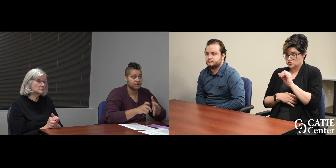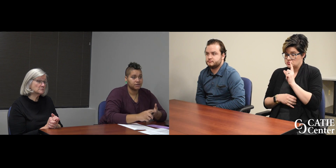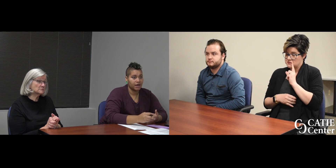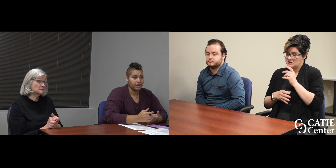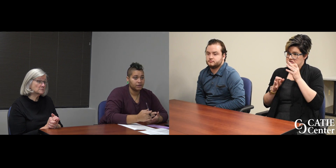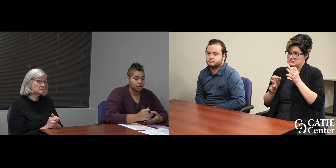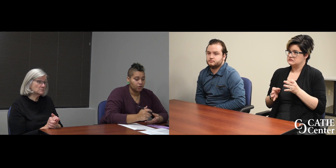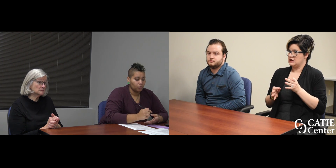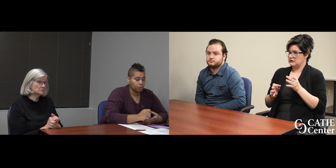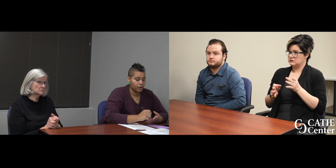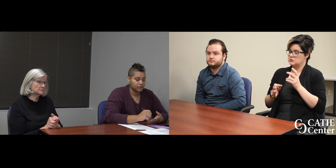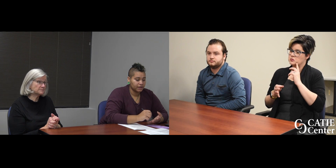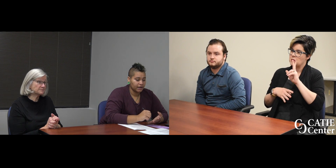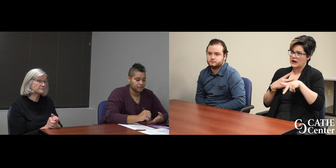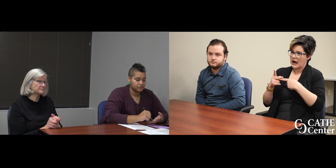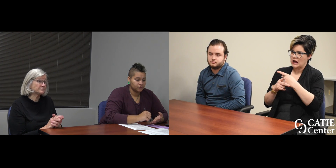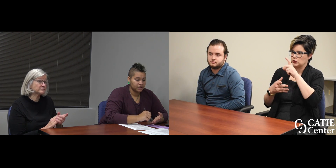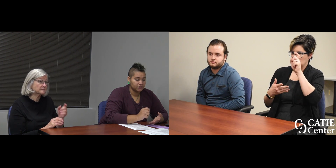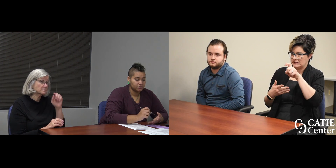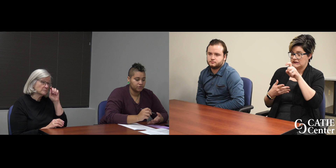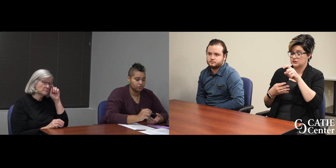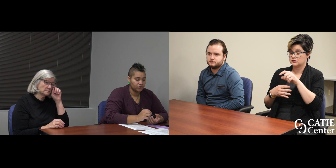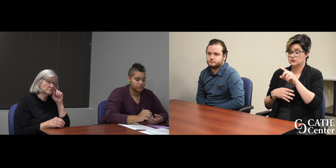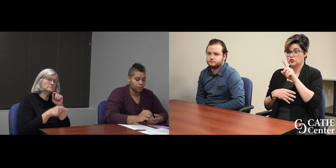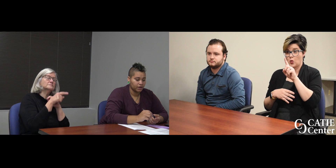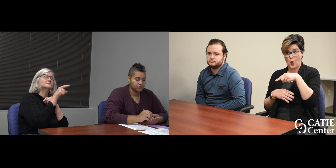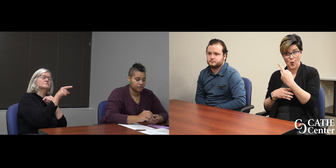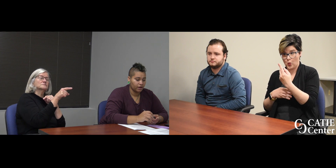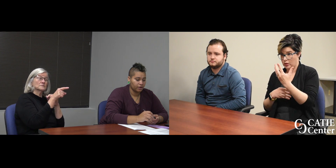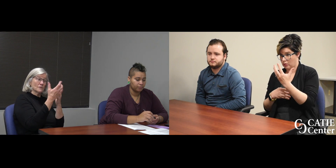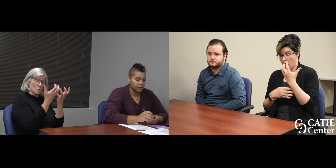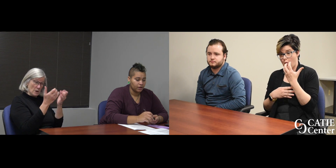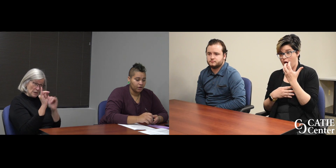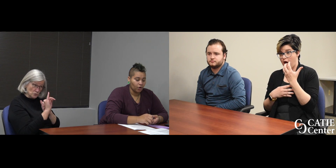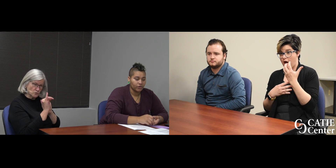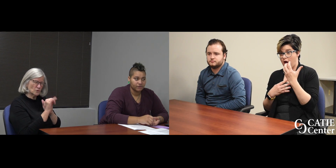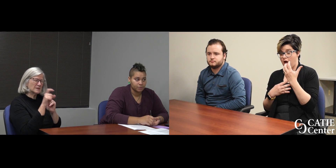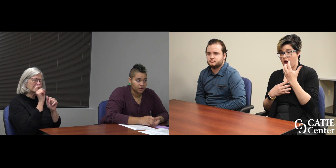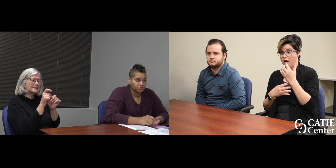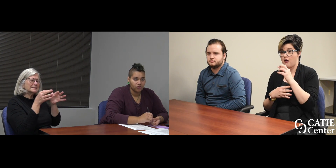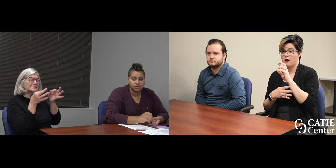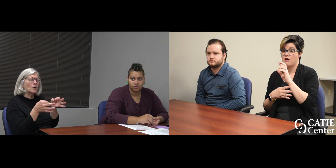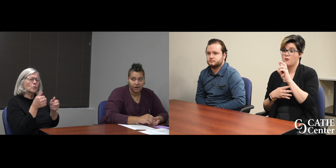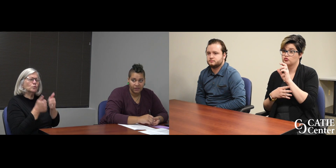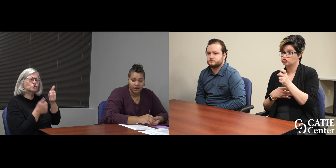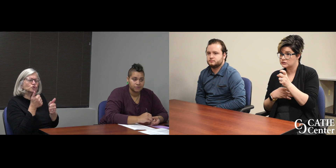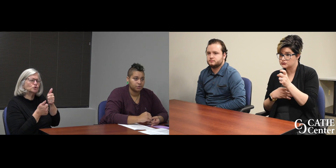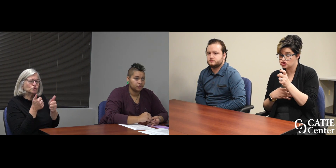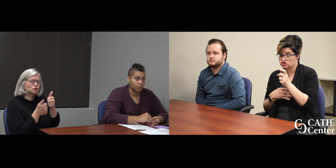you can decide what kinds do you need. Do you just want only for prescription drugs? Do you want the hospital?